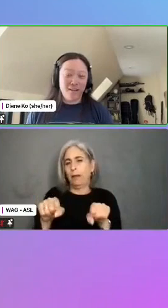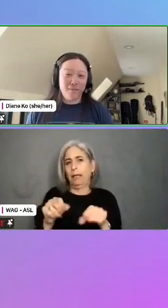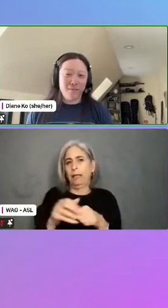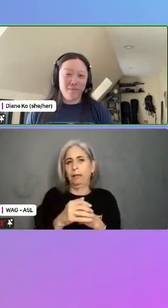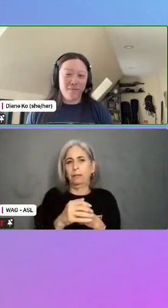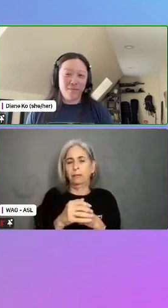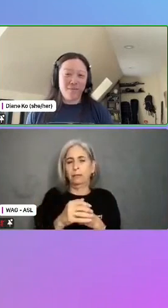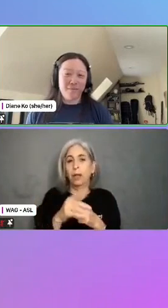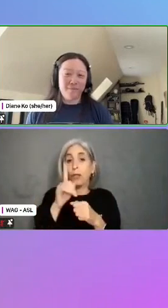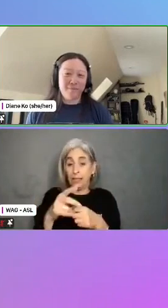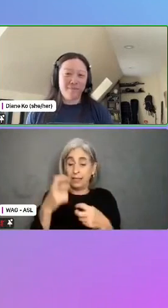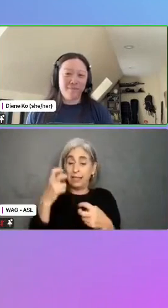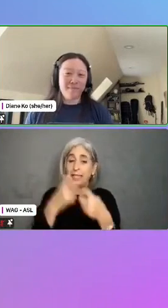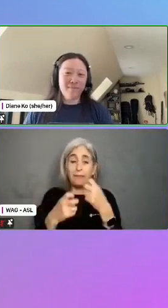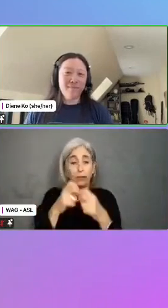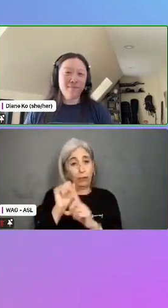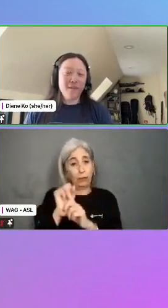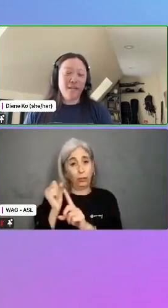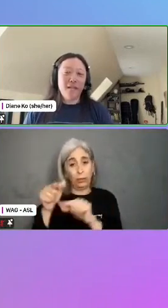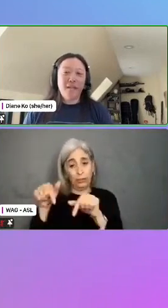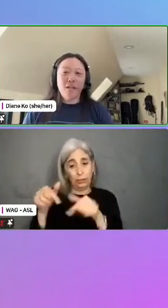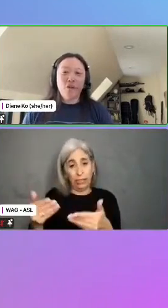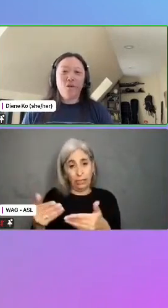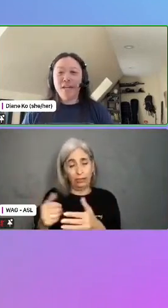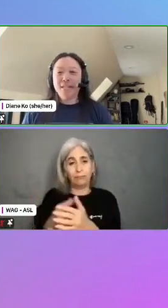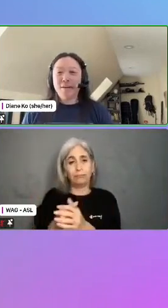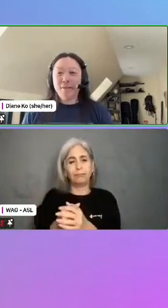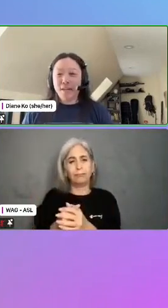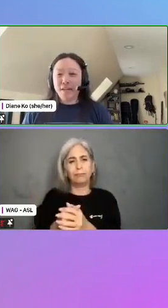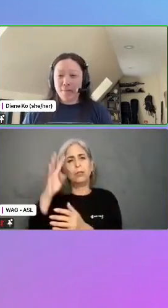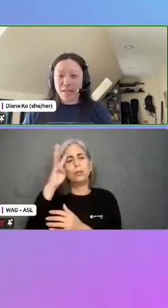And set it to the value of calling create context with zero as the initial level value